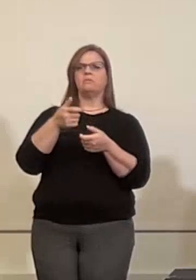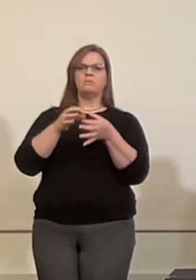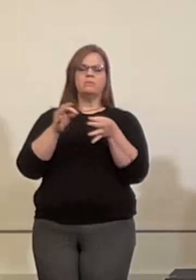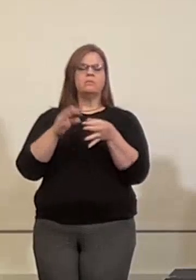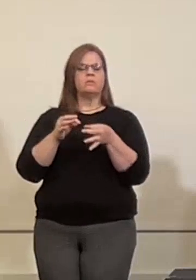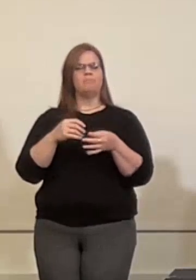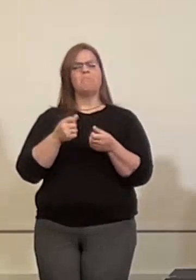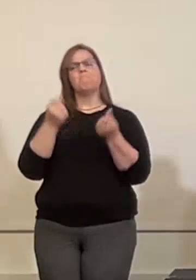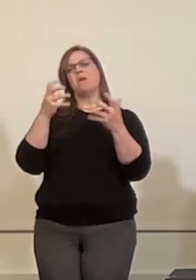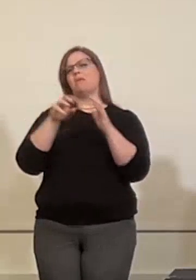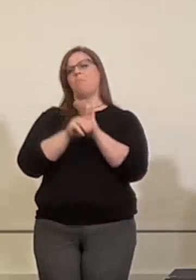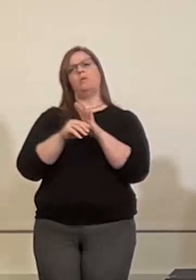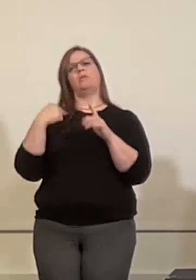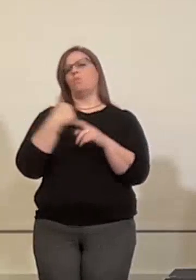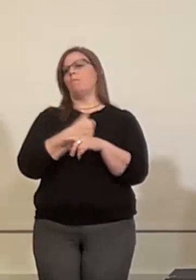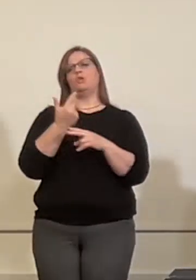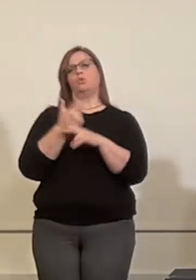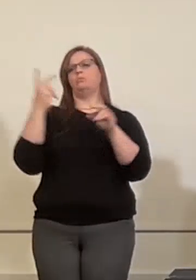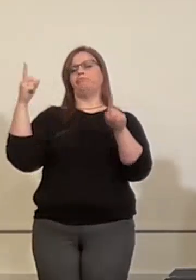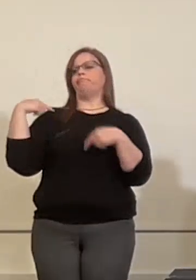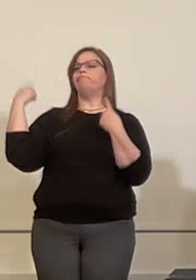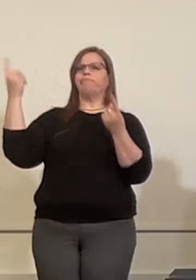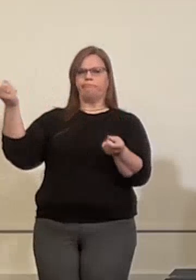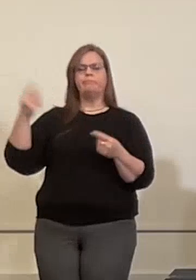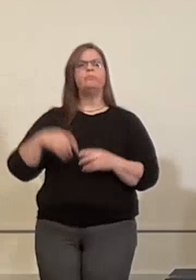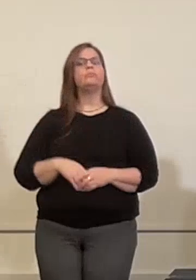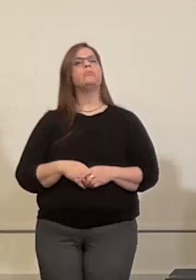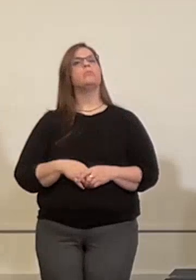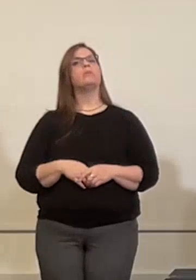The way I think about it is the AI revolution is coming